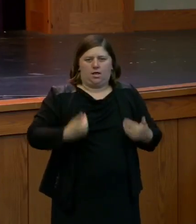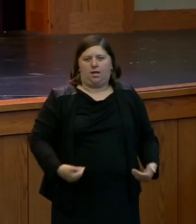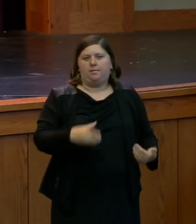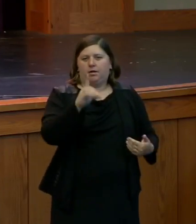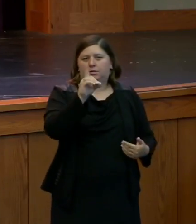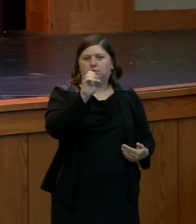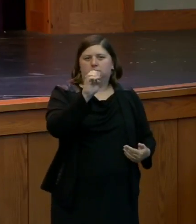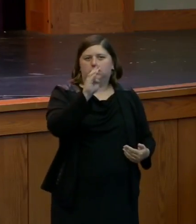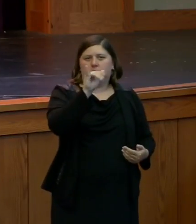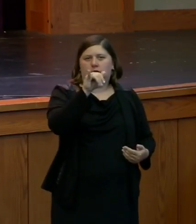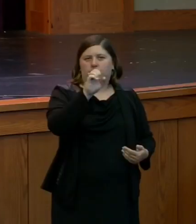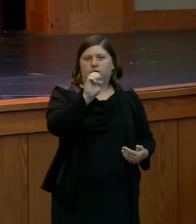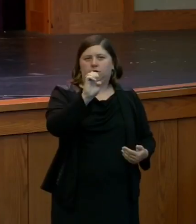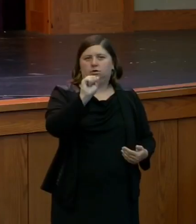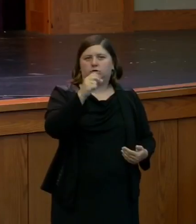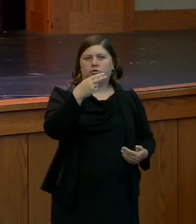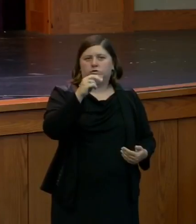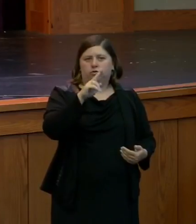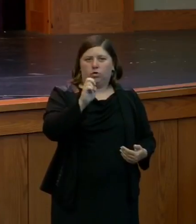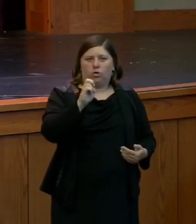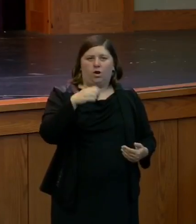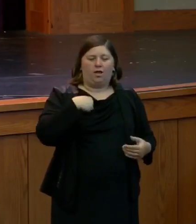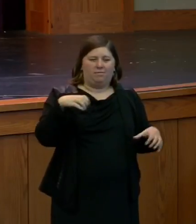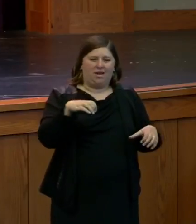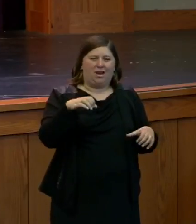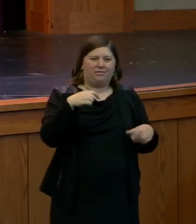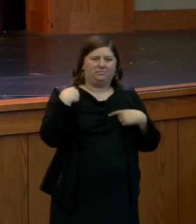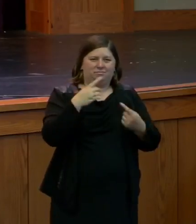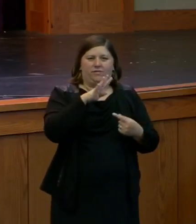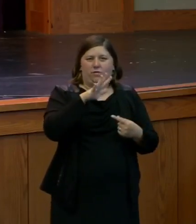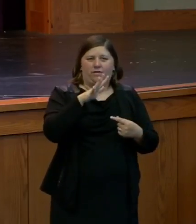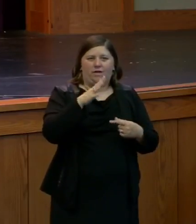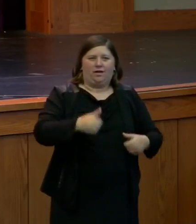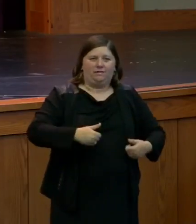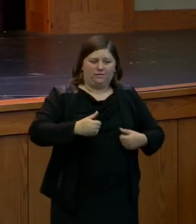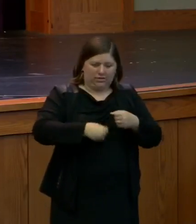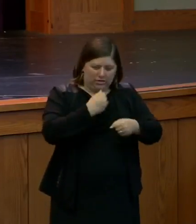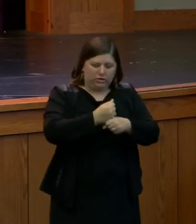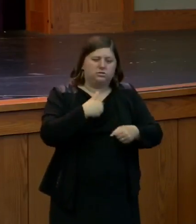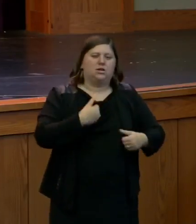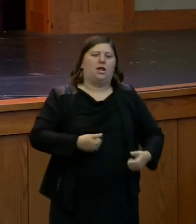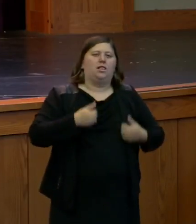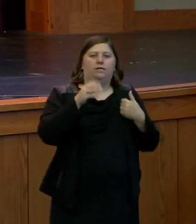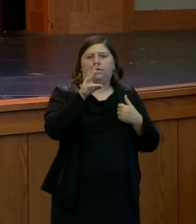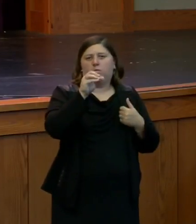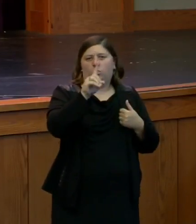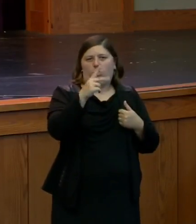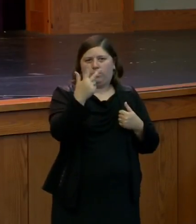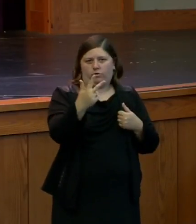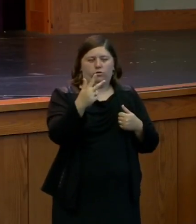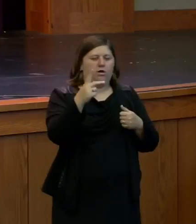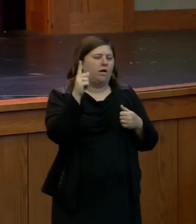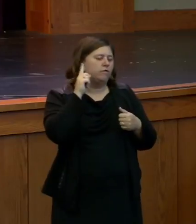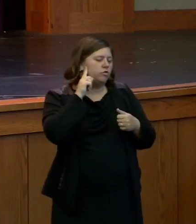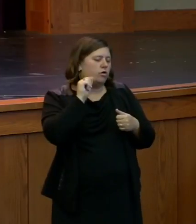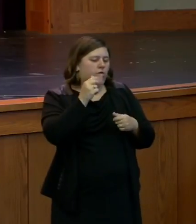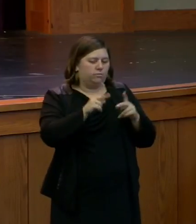ACTIVIST IN THE CITY FOR THE PAST 45 YEARS. I HAVE HEARD OTHERS YESTERDAY AND TODAY SPEAK SO ELOQUENTLY